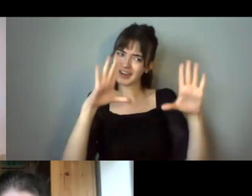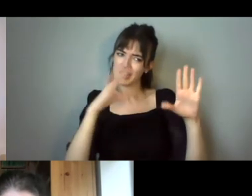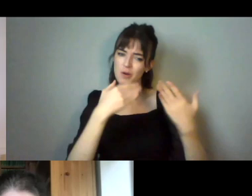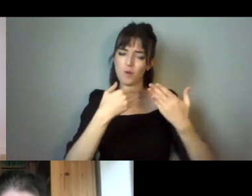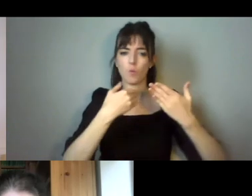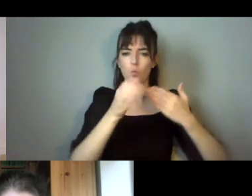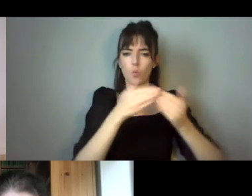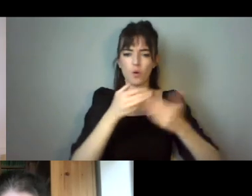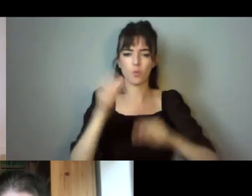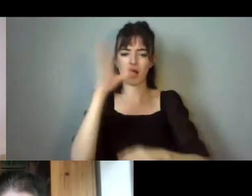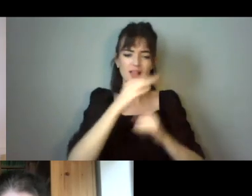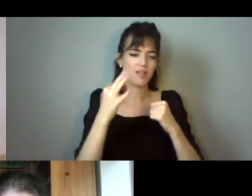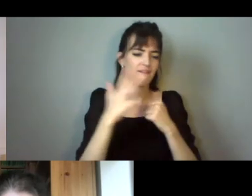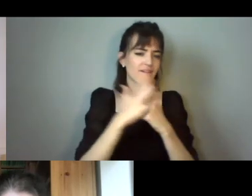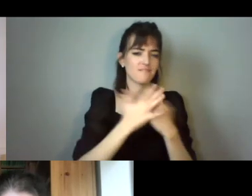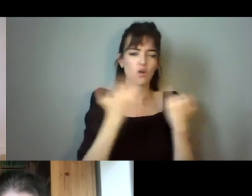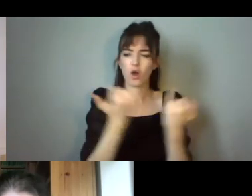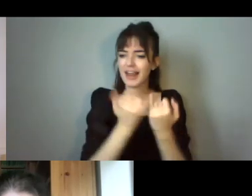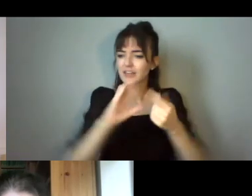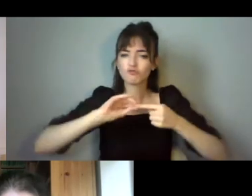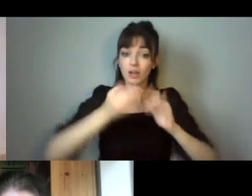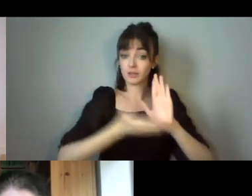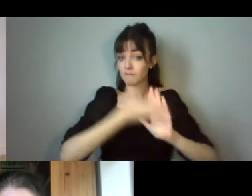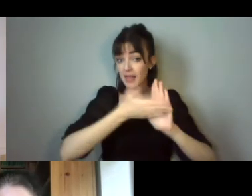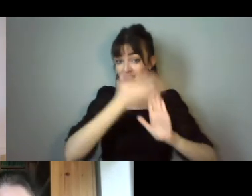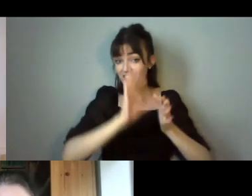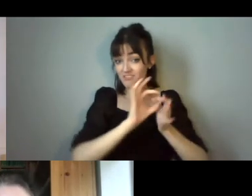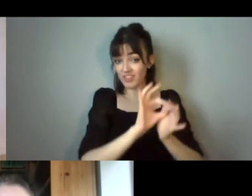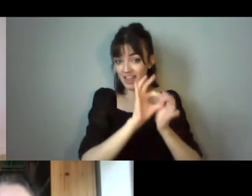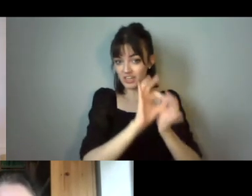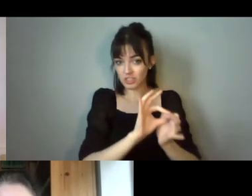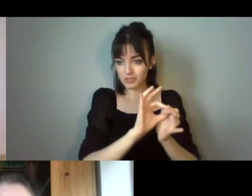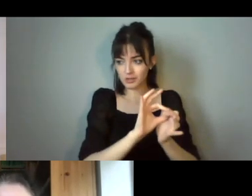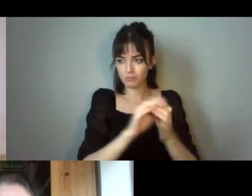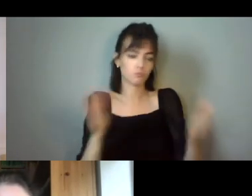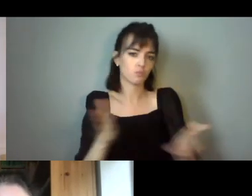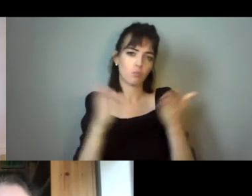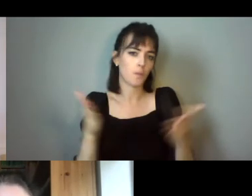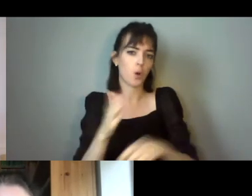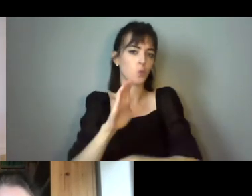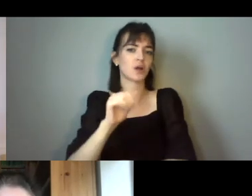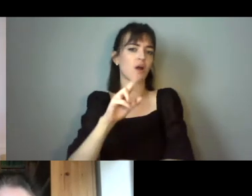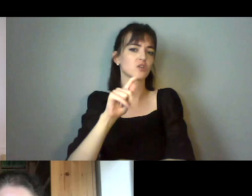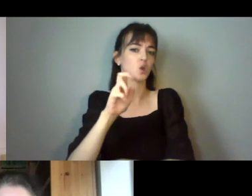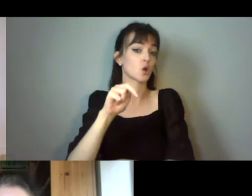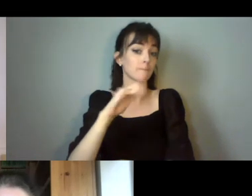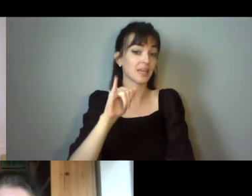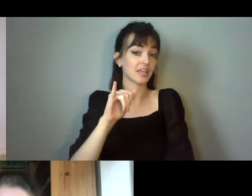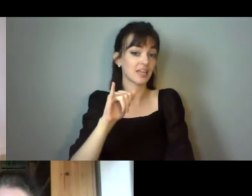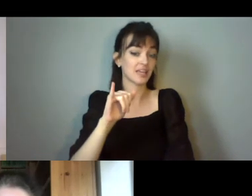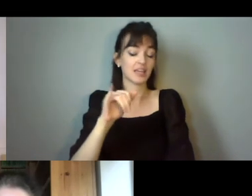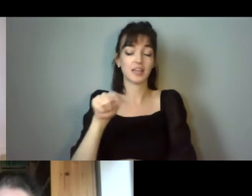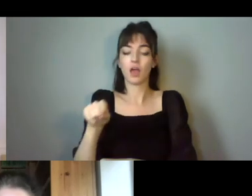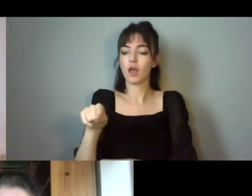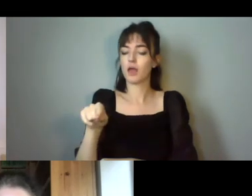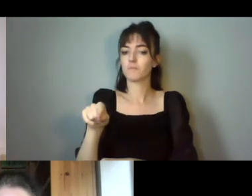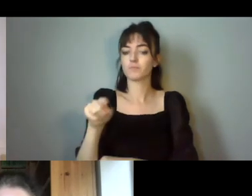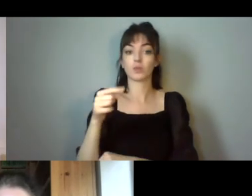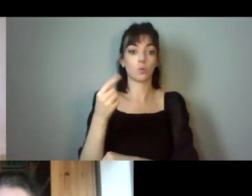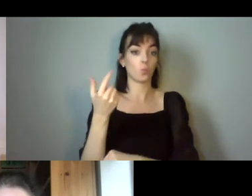in terms of building the relationship, promoting autonomy, and one of the experiences we have now,